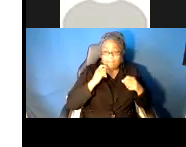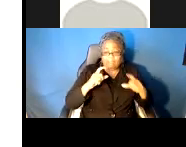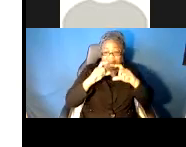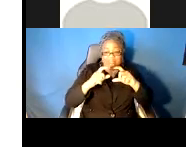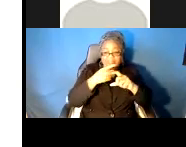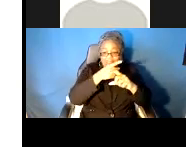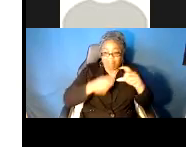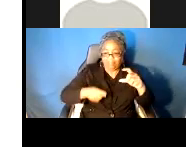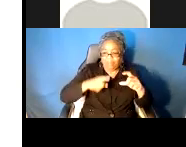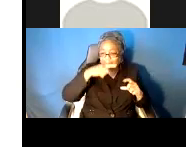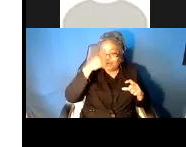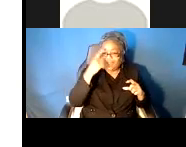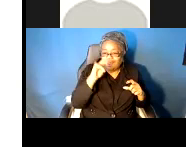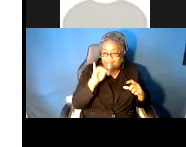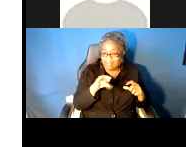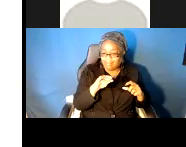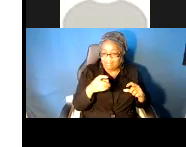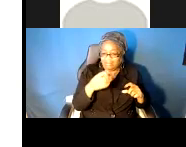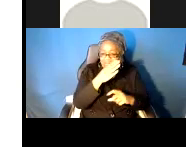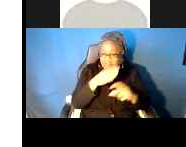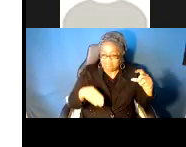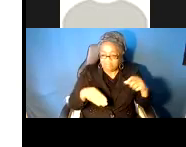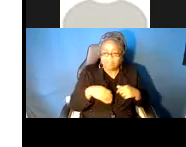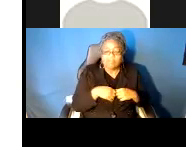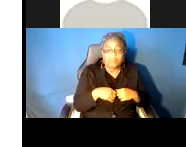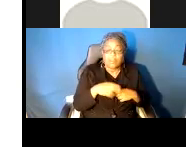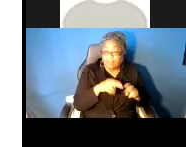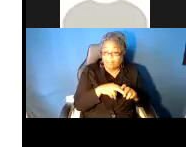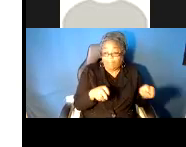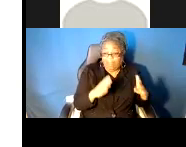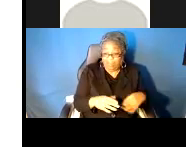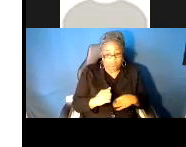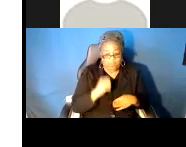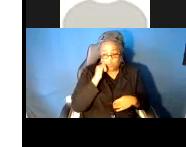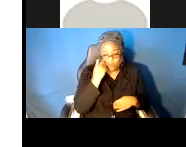Please keep in mind because none of this will be seen by a panel, it will not be part of their review